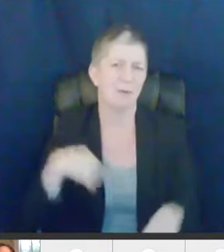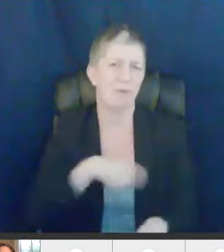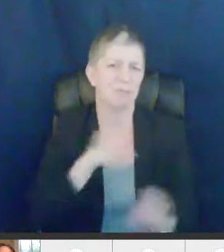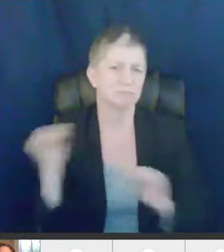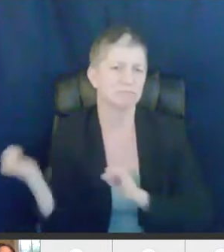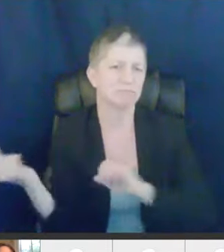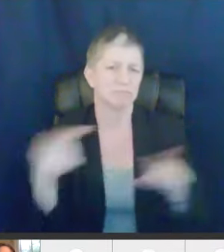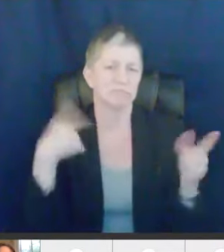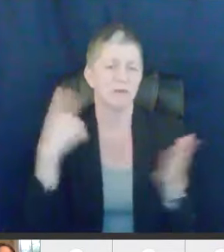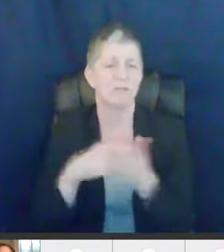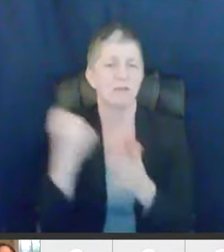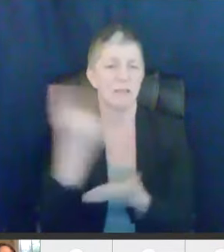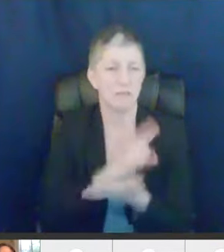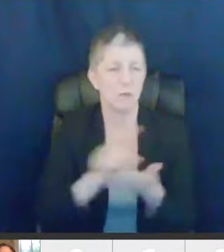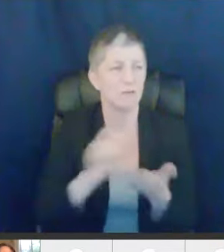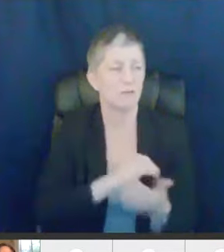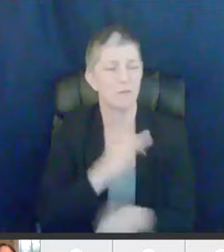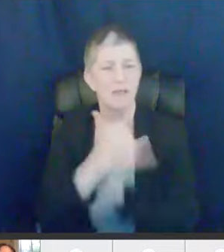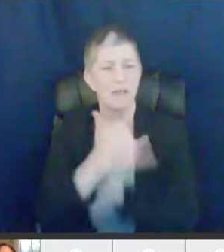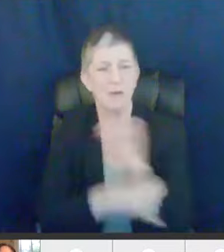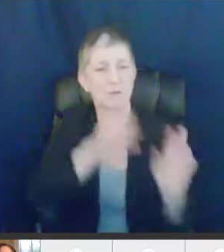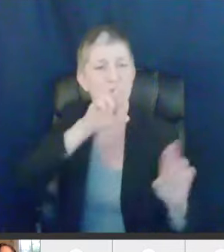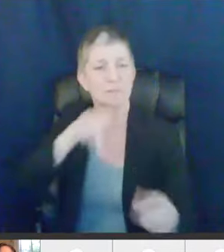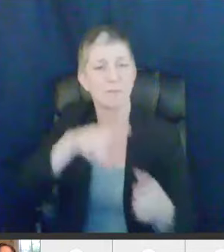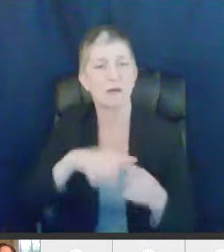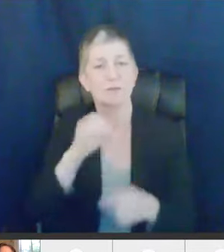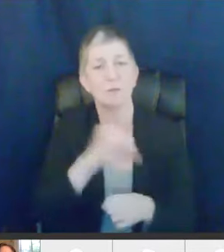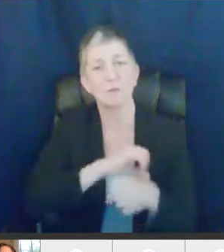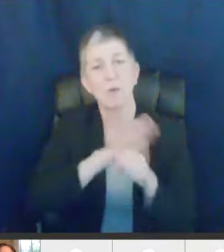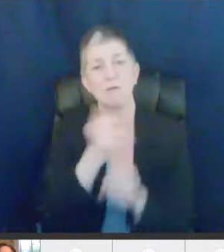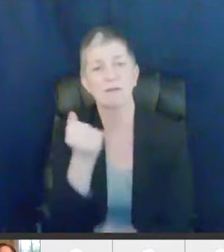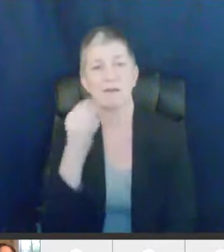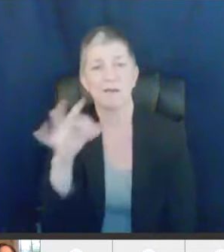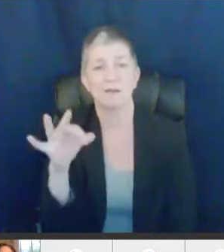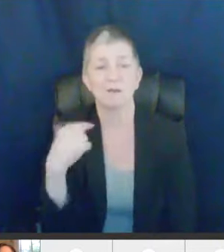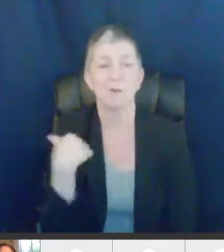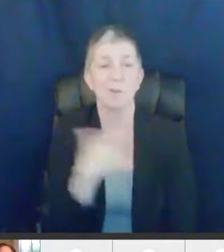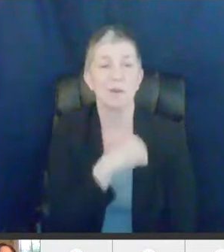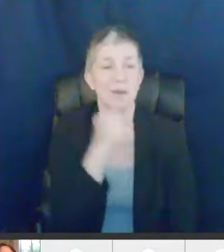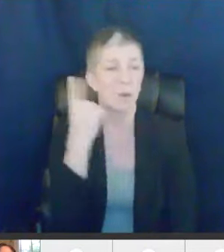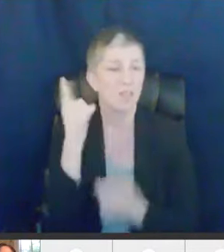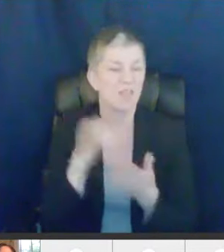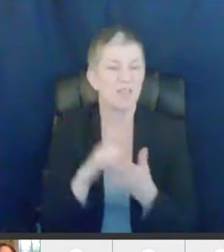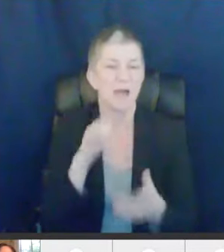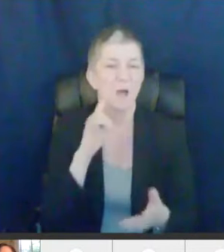to covid19 and we don't think that we'll miss a beat